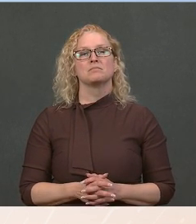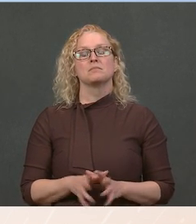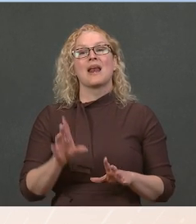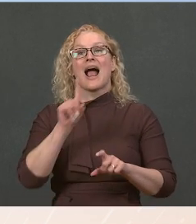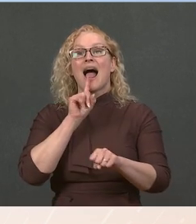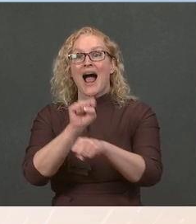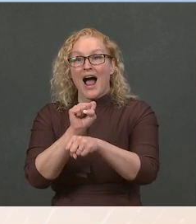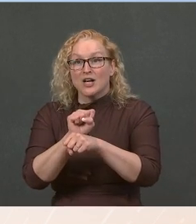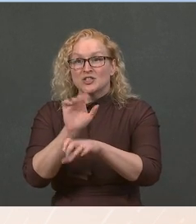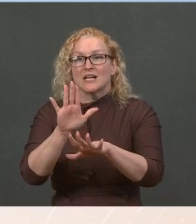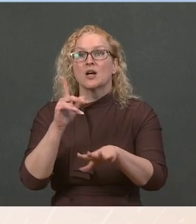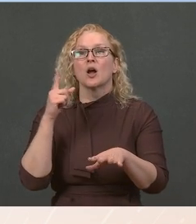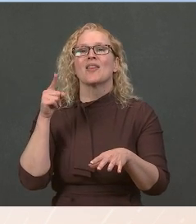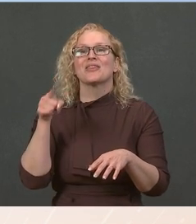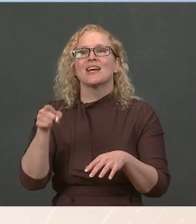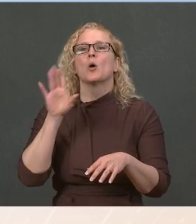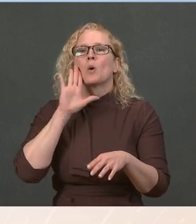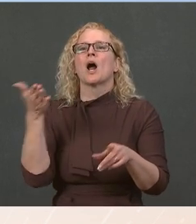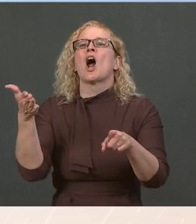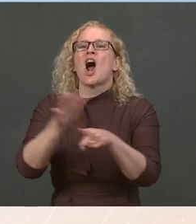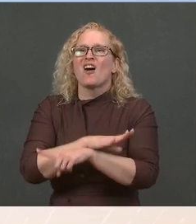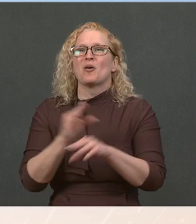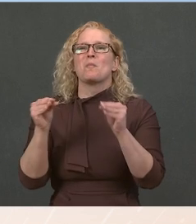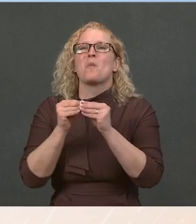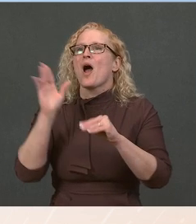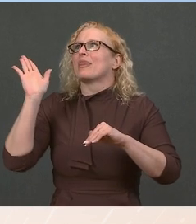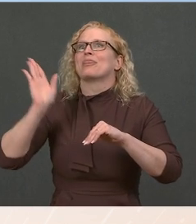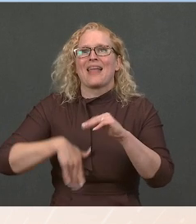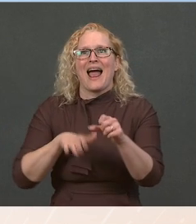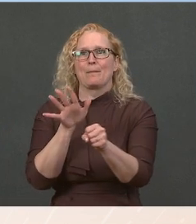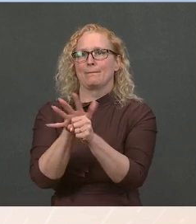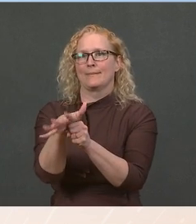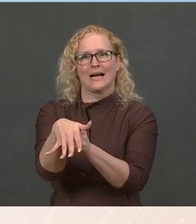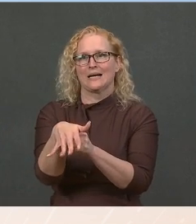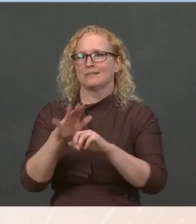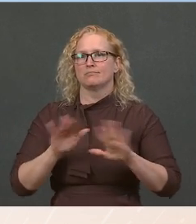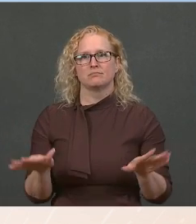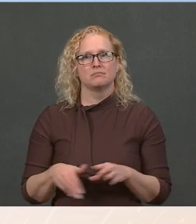to pay for -- for the bill. And so, we are confident. We are keeping that promise: